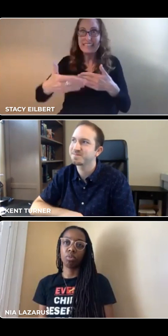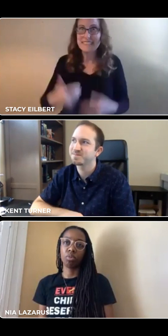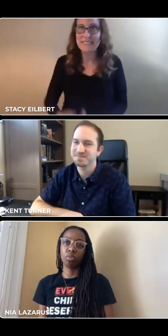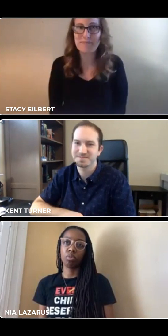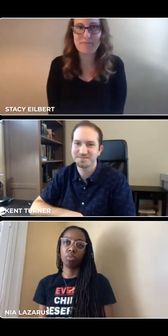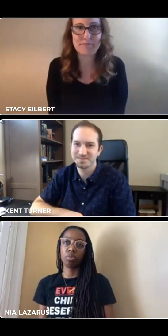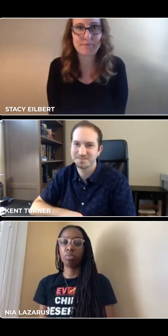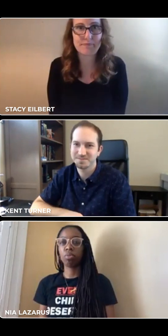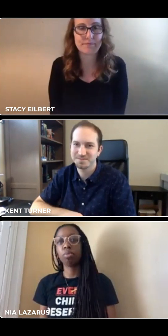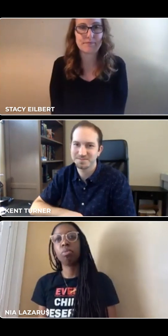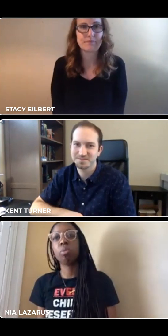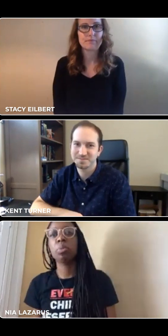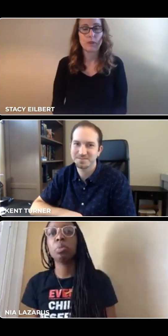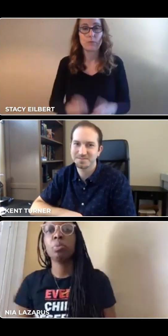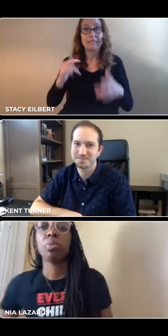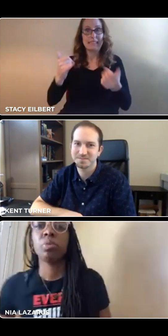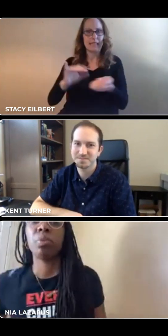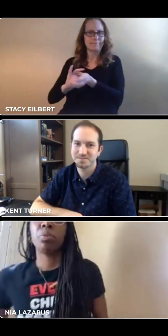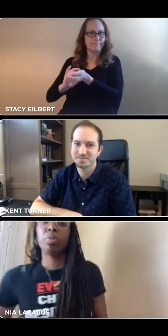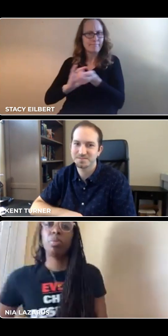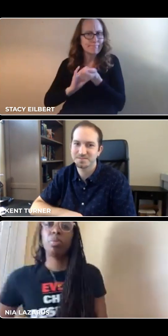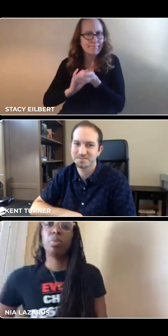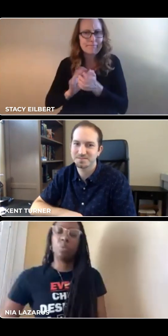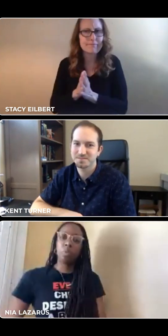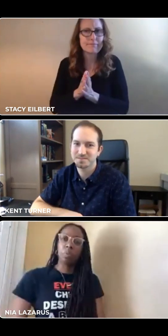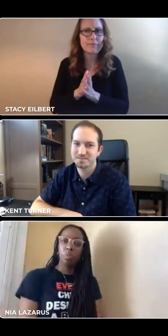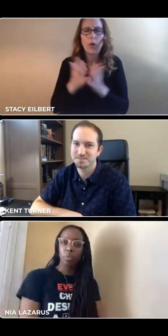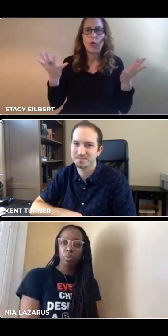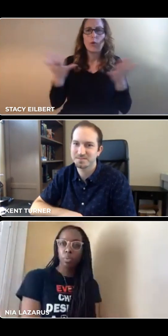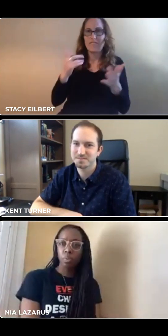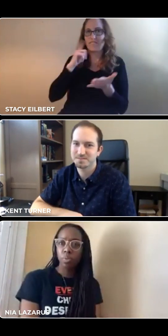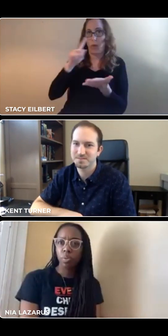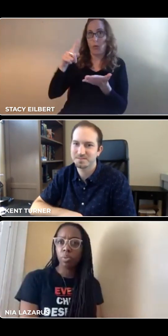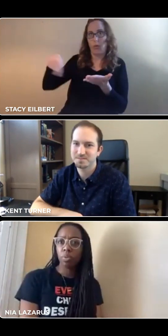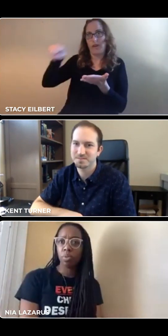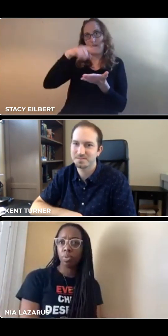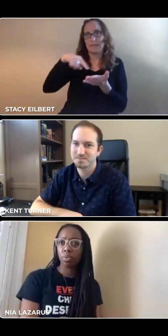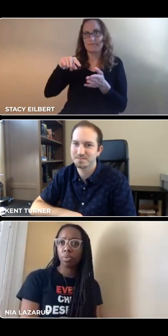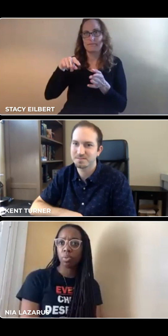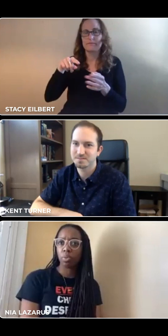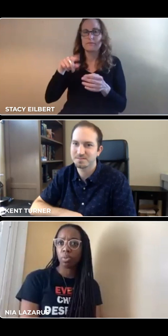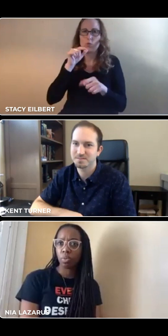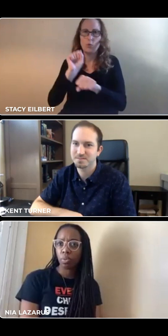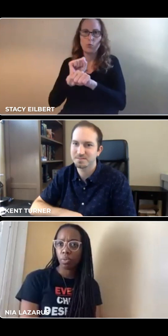Okay, next slide.